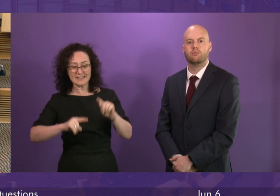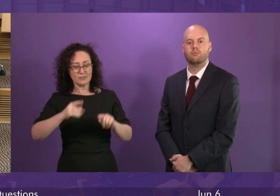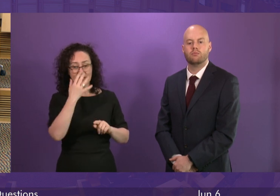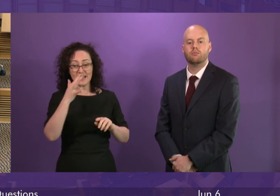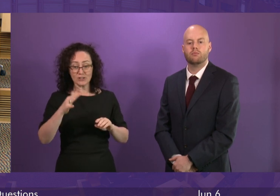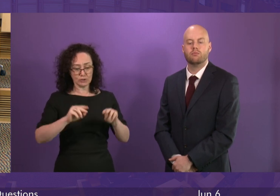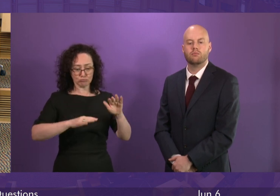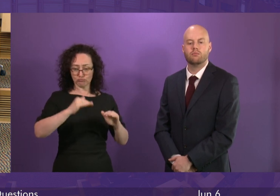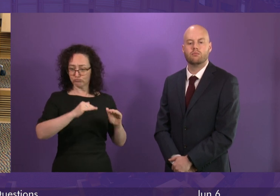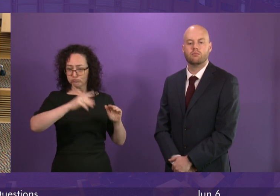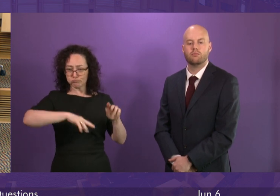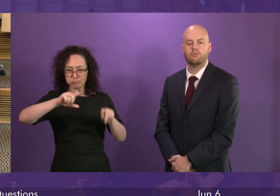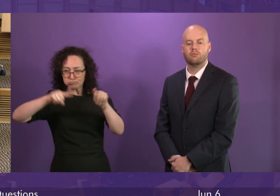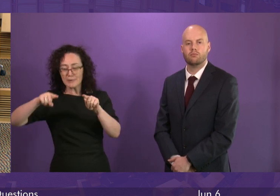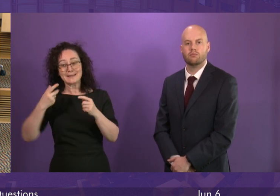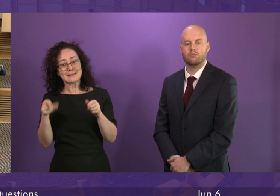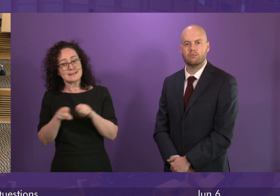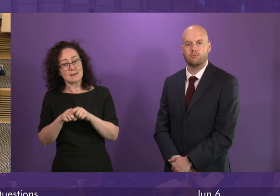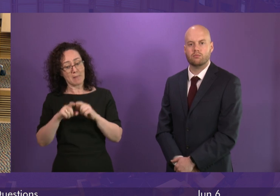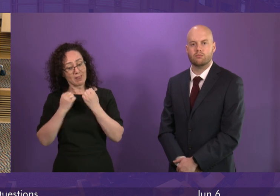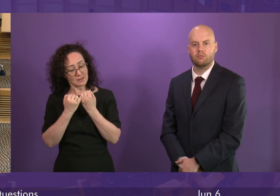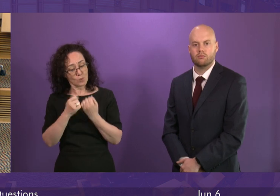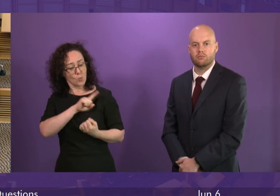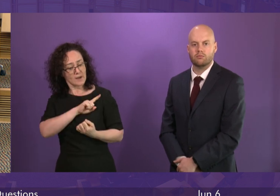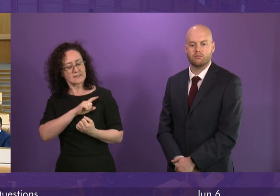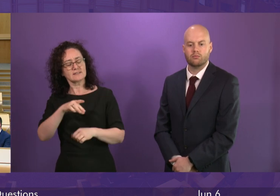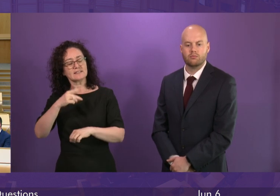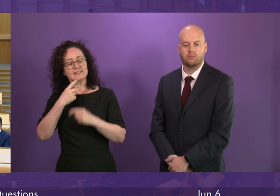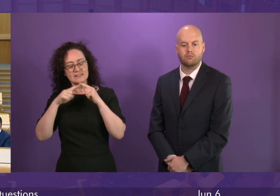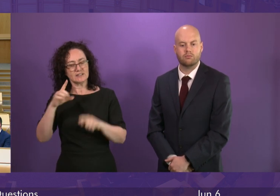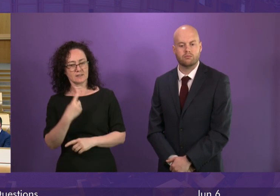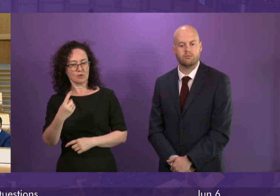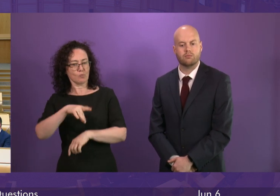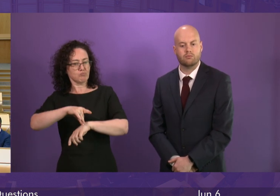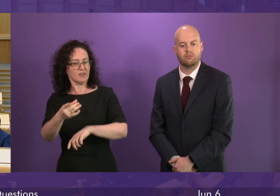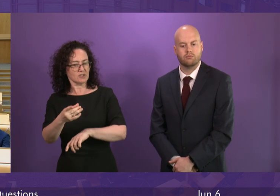to deliver professionalism of that quality and standard. Ruth Davidson: I am not sure